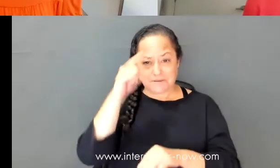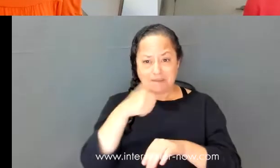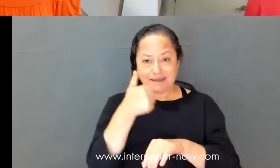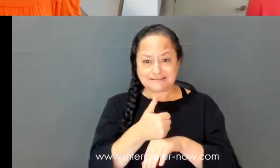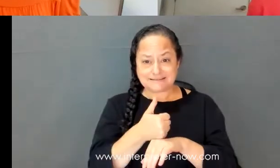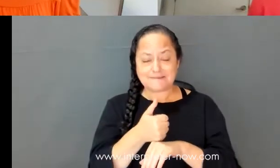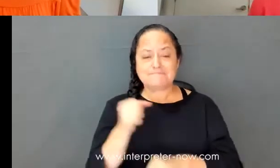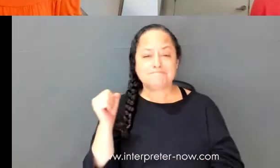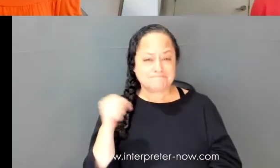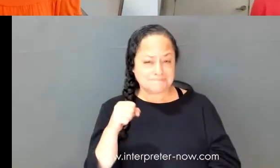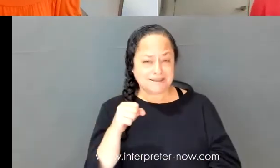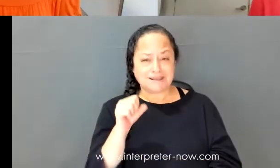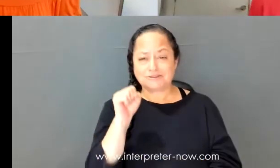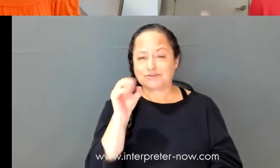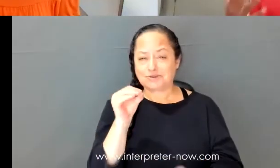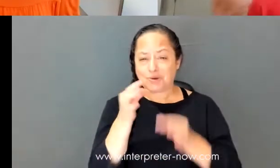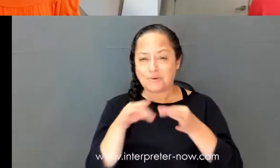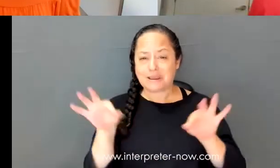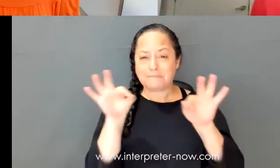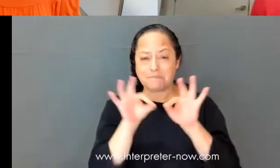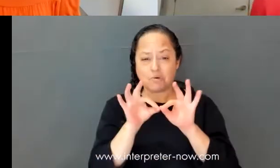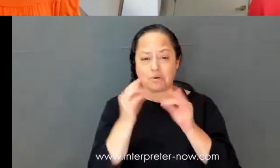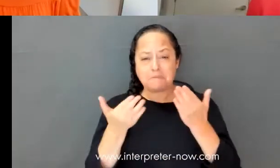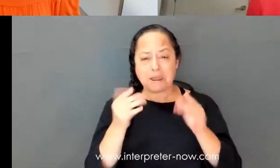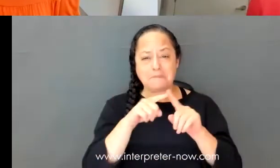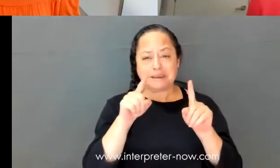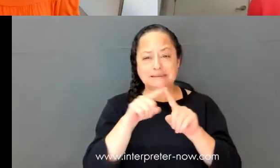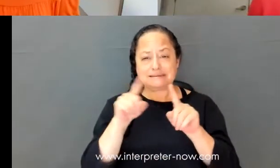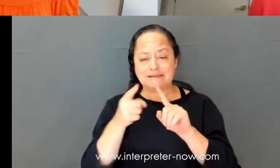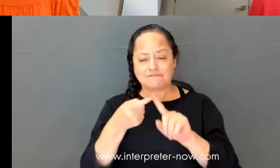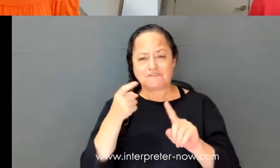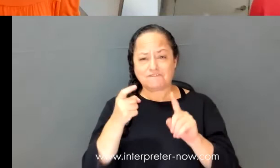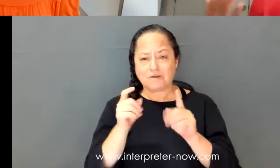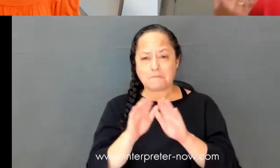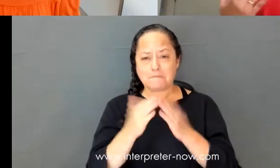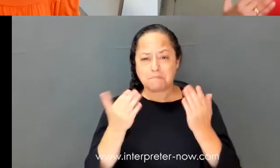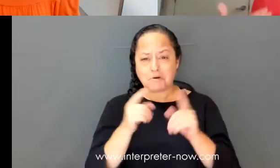It's so important, and you know, these might be different from the book, but I think checking